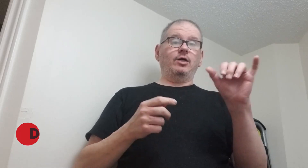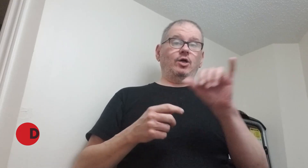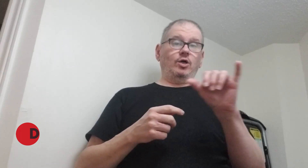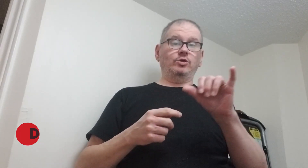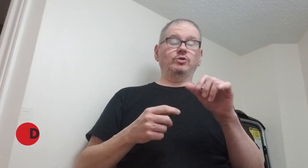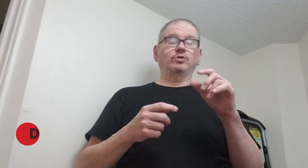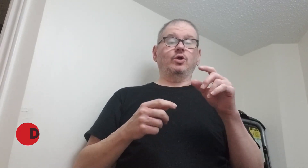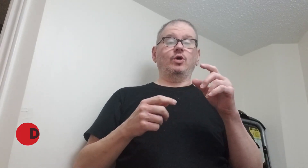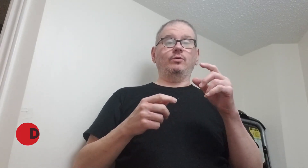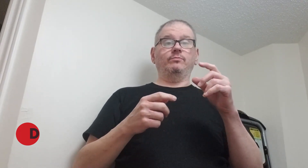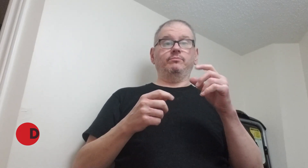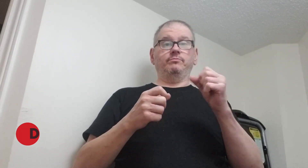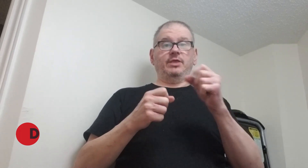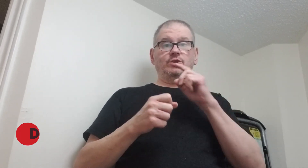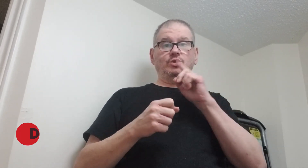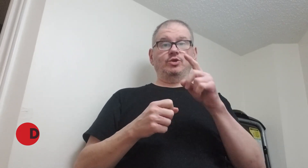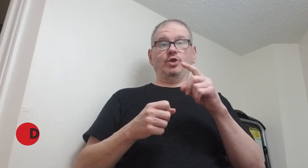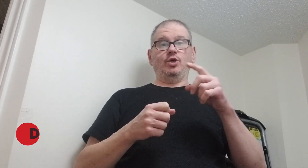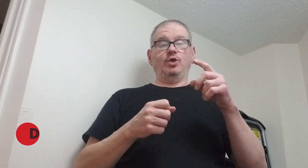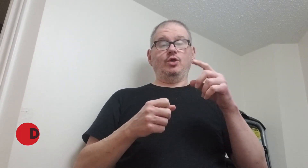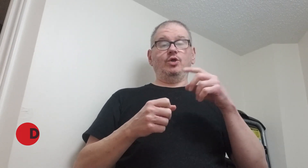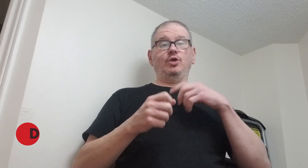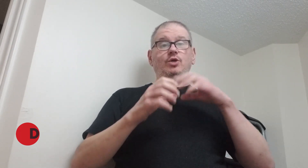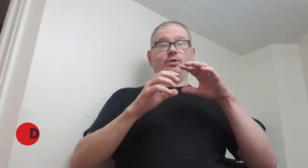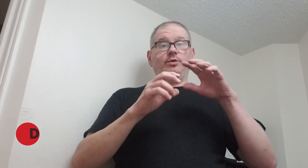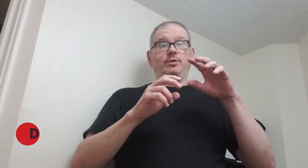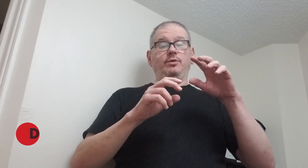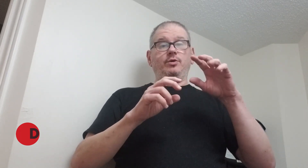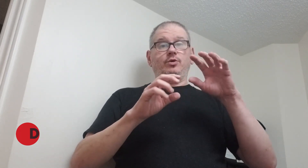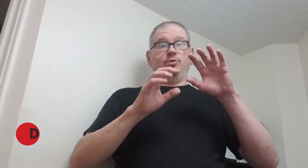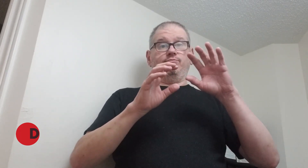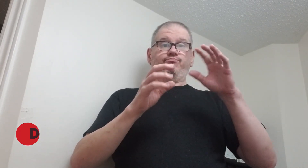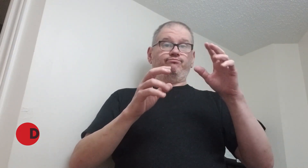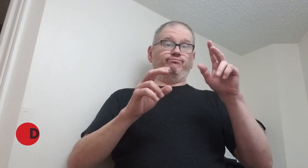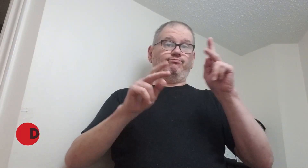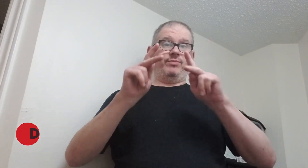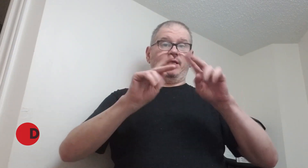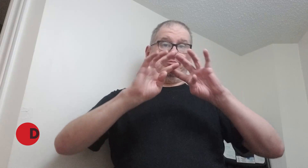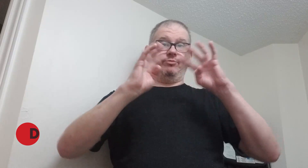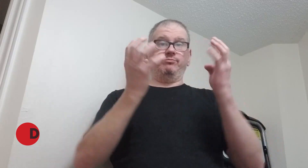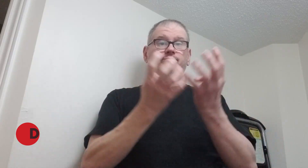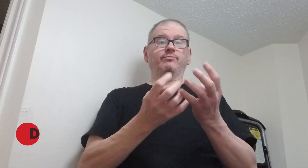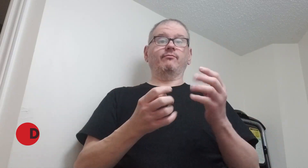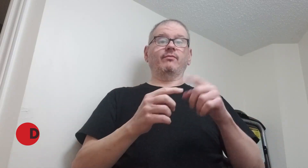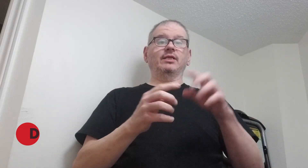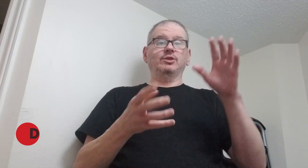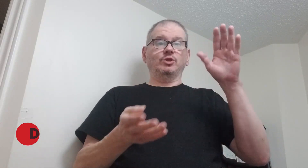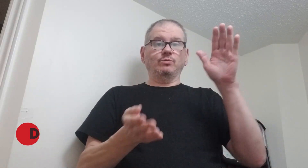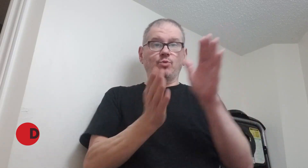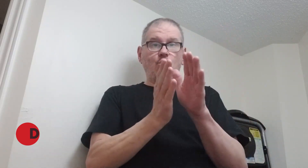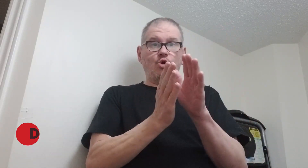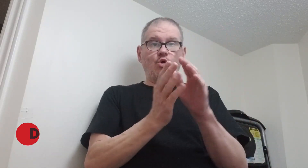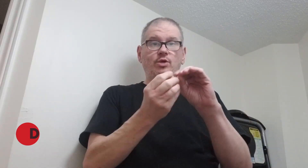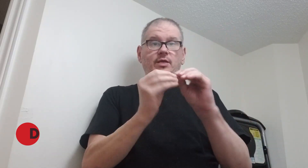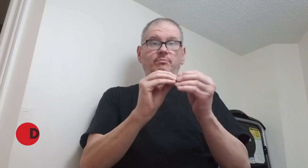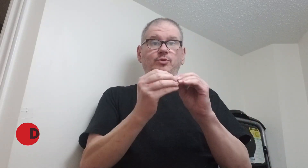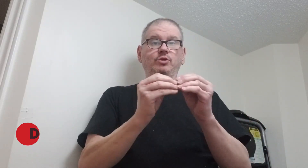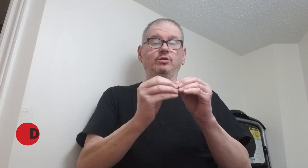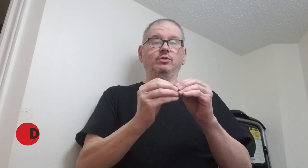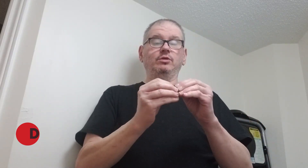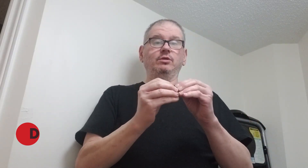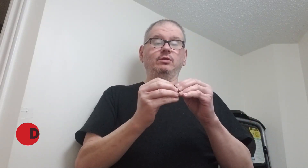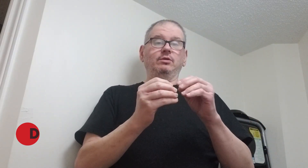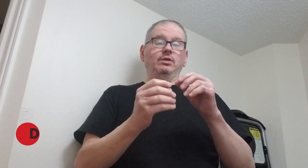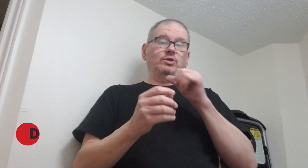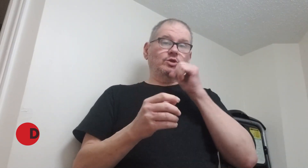Also I will make sure the people around me will be small in numbers